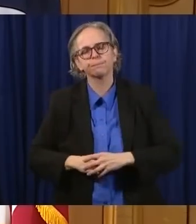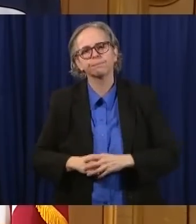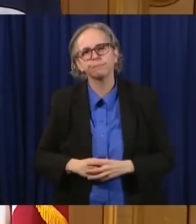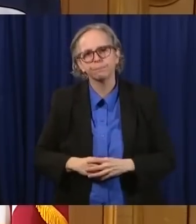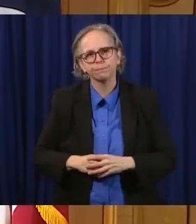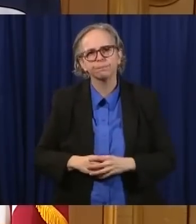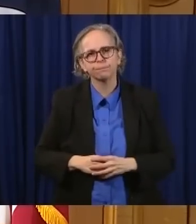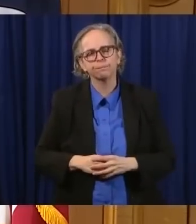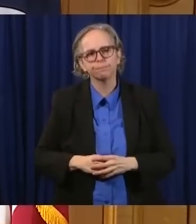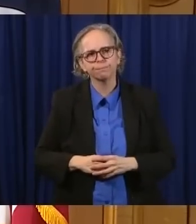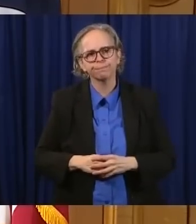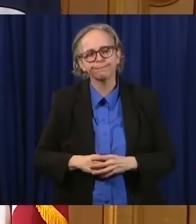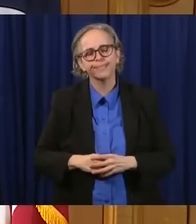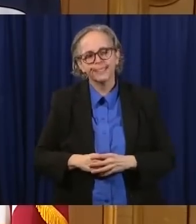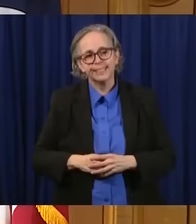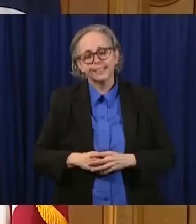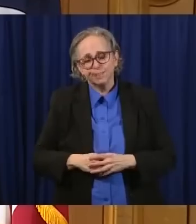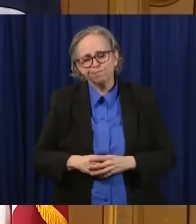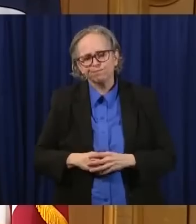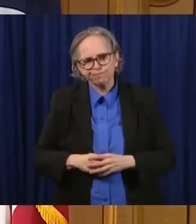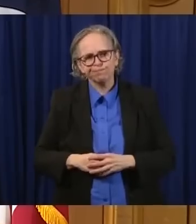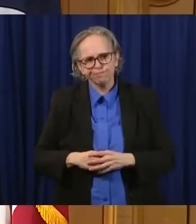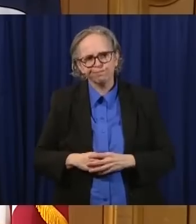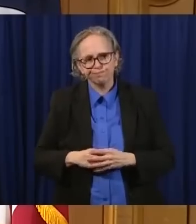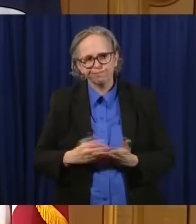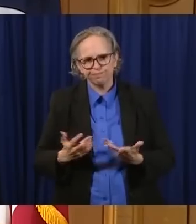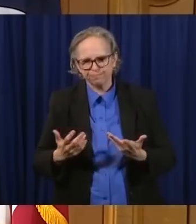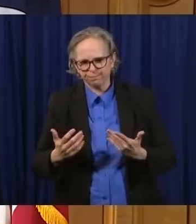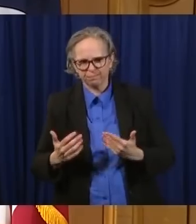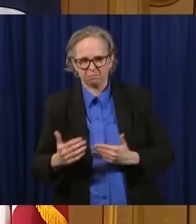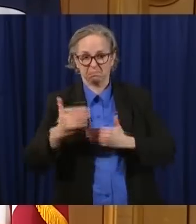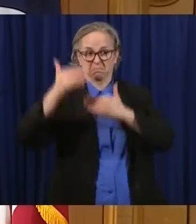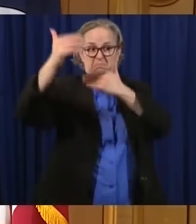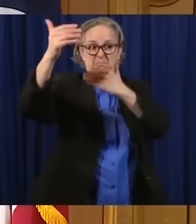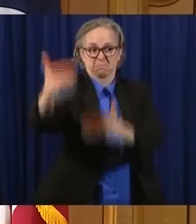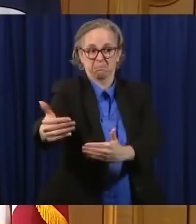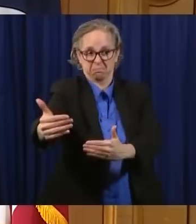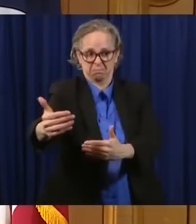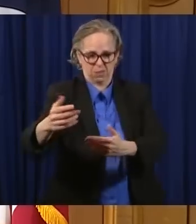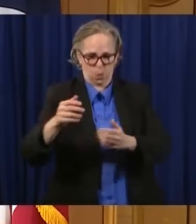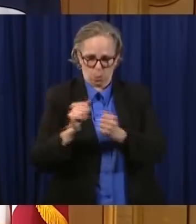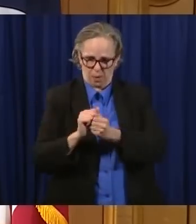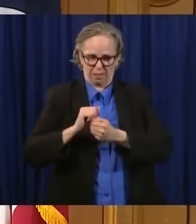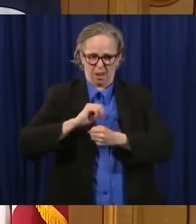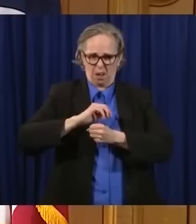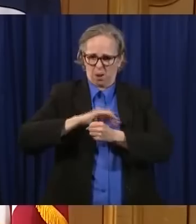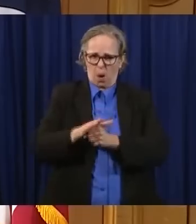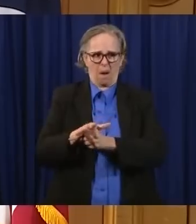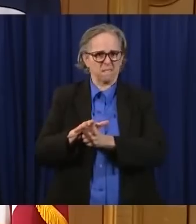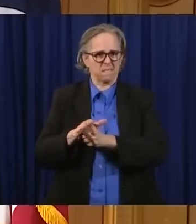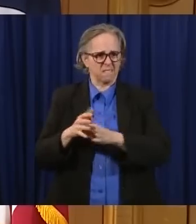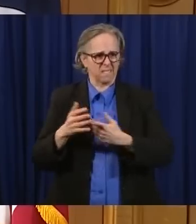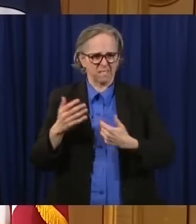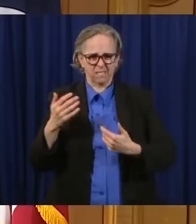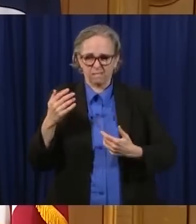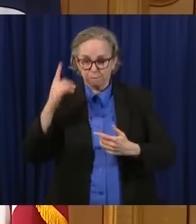WE KNOW IT WILL BE AWHILE. WE DON'T KNOW HOW LONG. NUMBER FOUR, THIS PERIOD OF